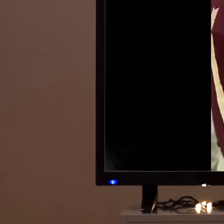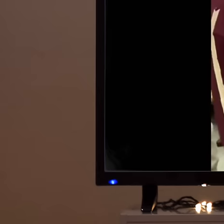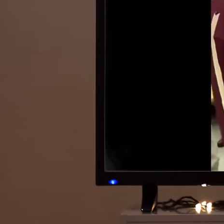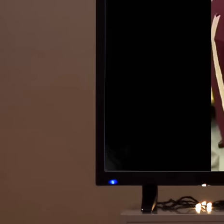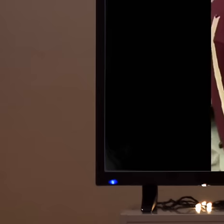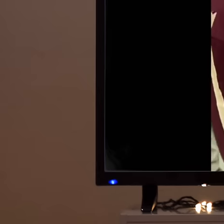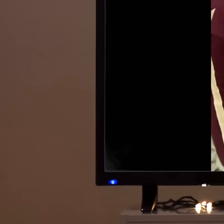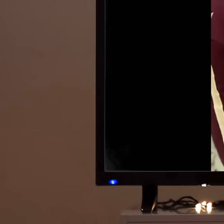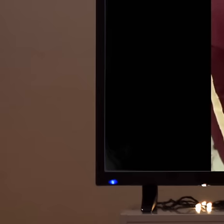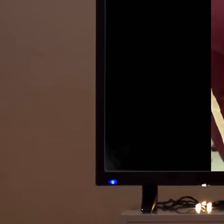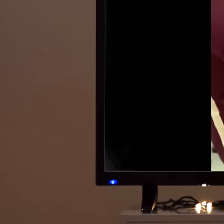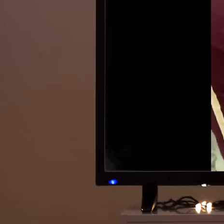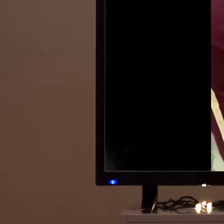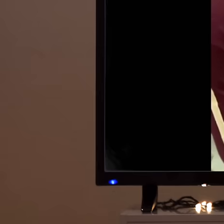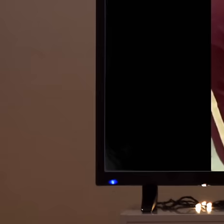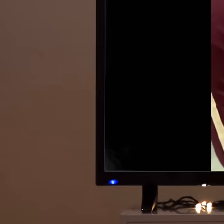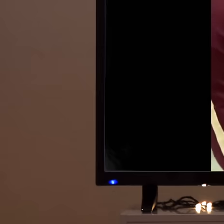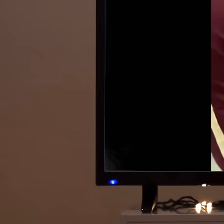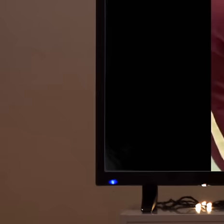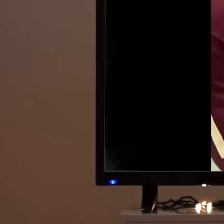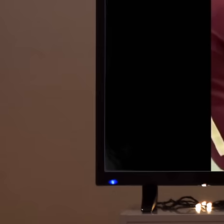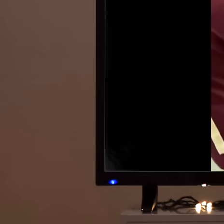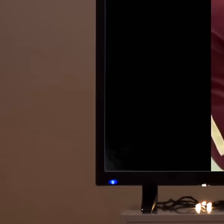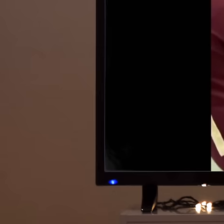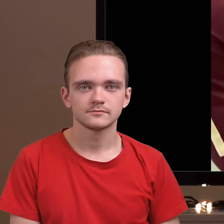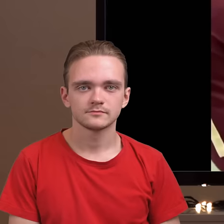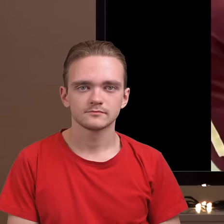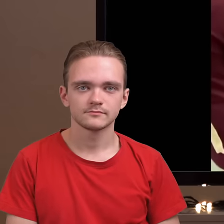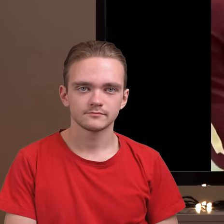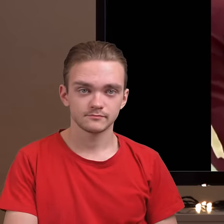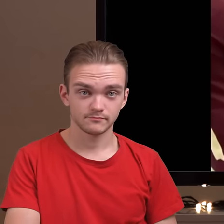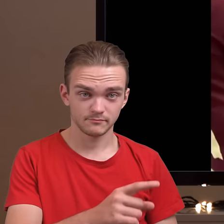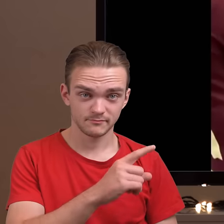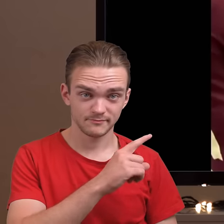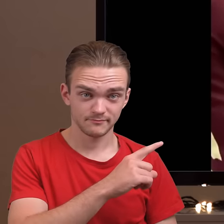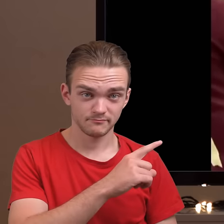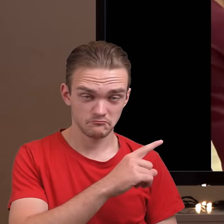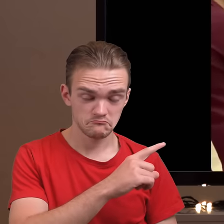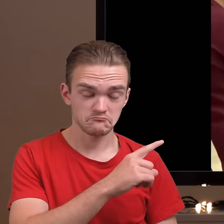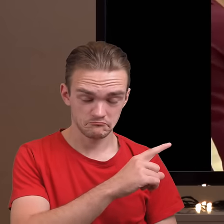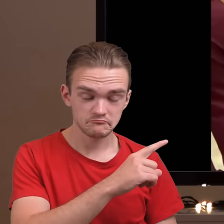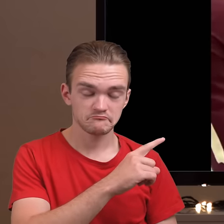Jun who is now with Morena, coincidentally came to Morena because someone needed to support